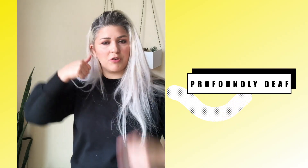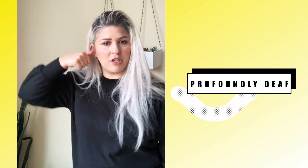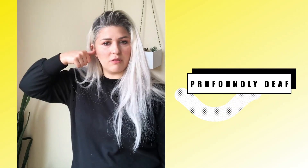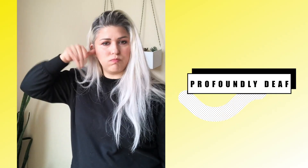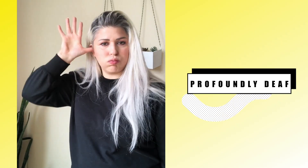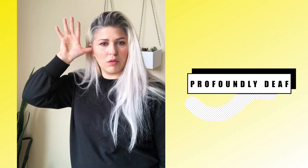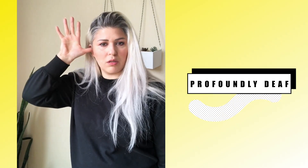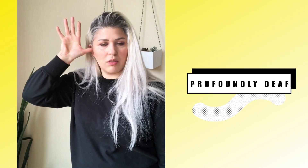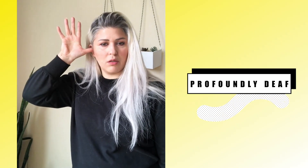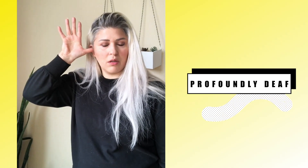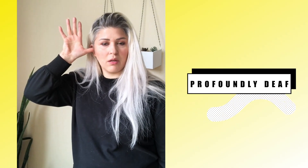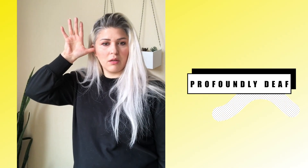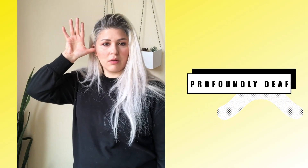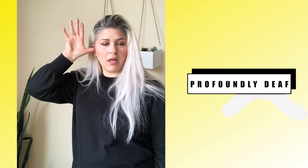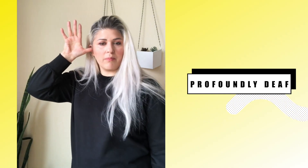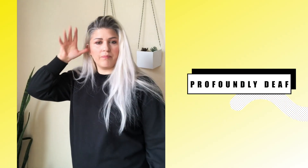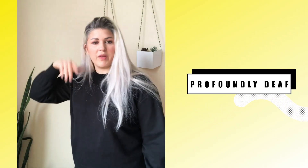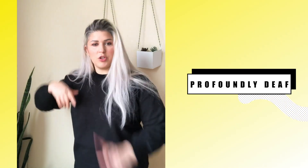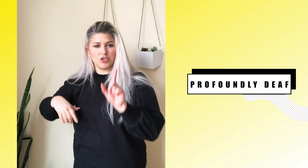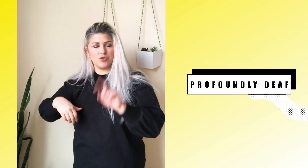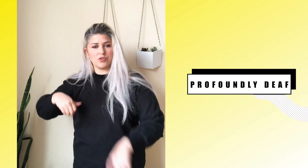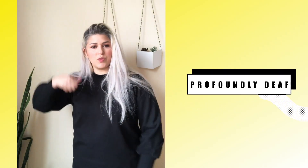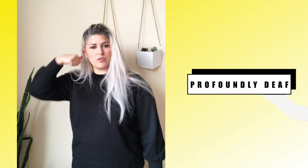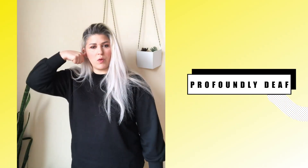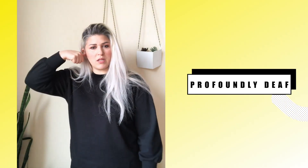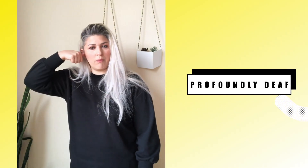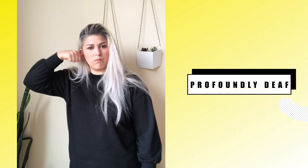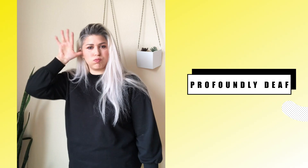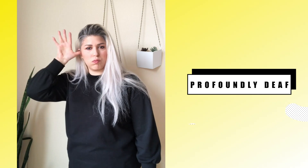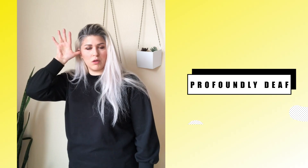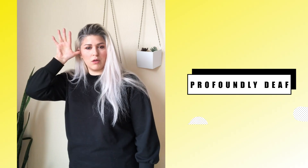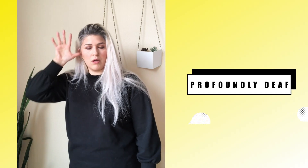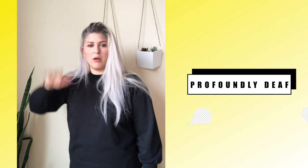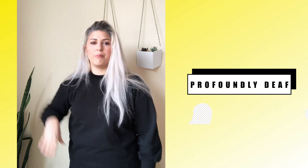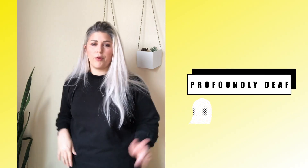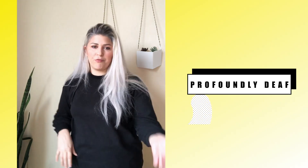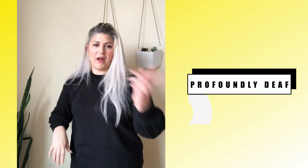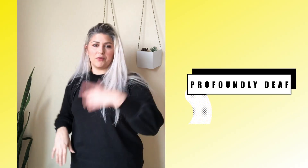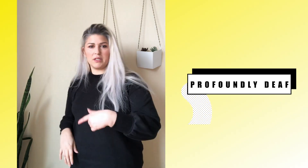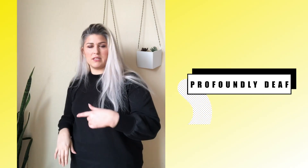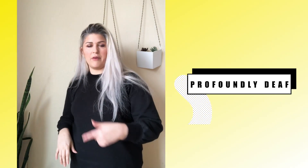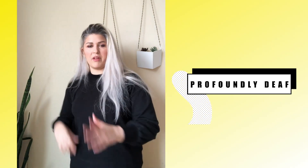Puff out your cheeks, okay. And you just do the twist one time. Profoundly deaf,